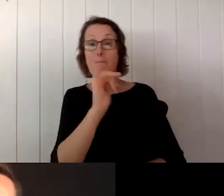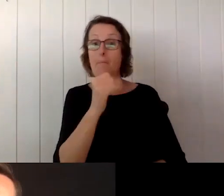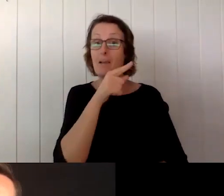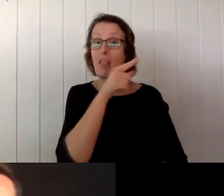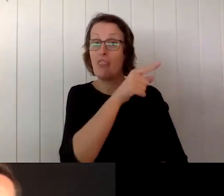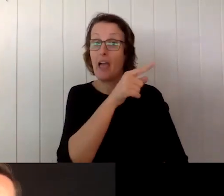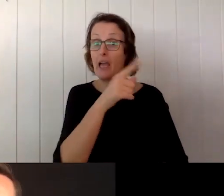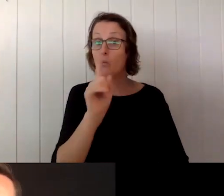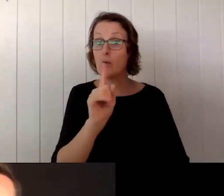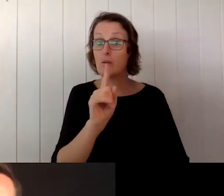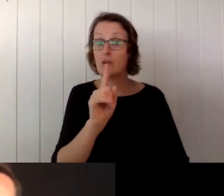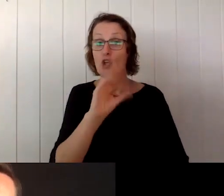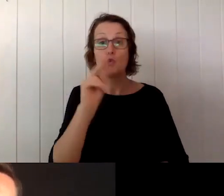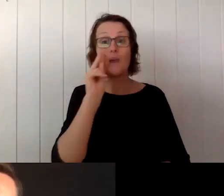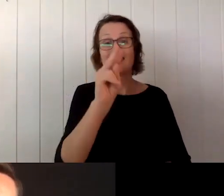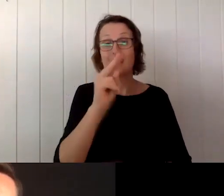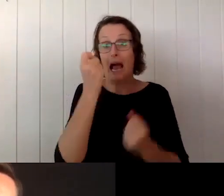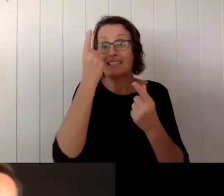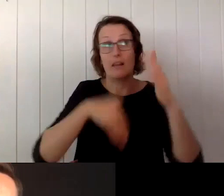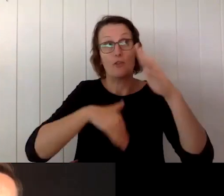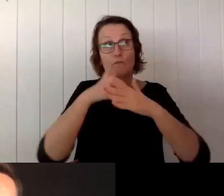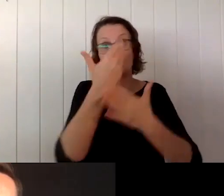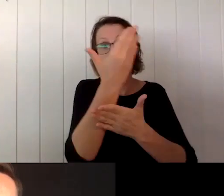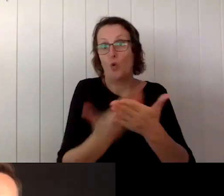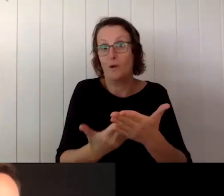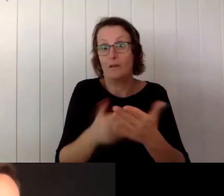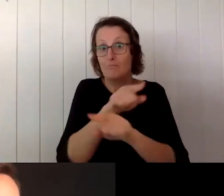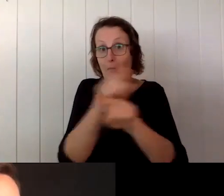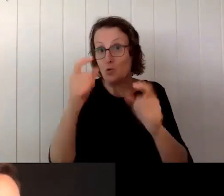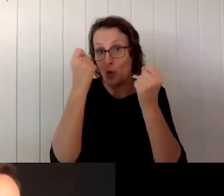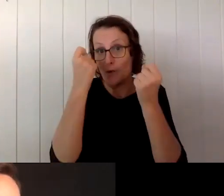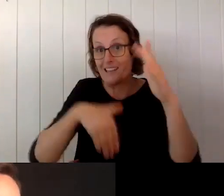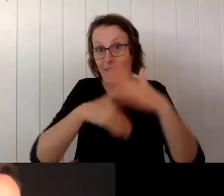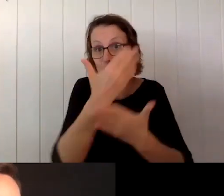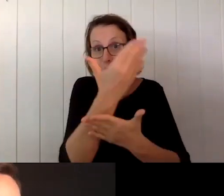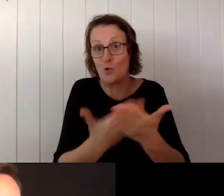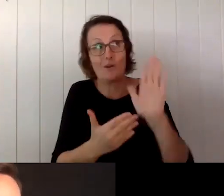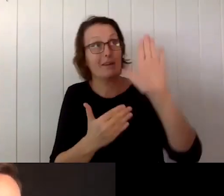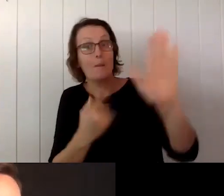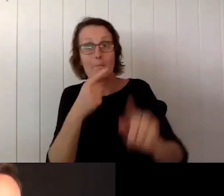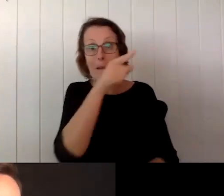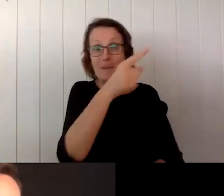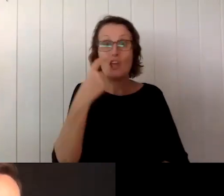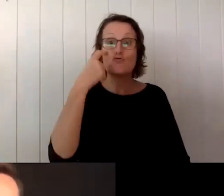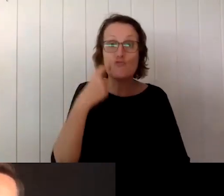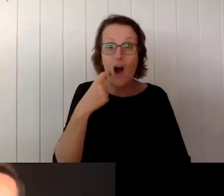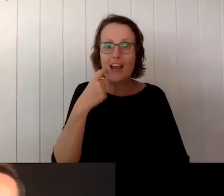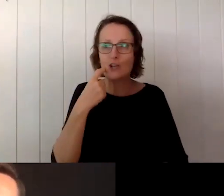don't see the full picture. You're not necessarily privy to all that information, and maybe they're trying to protect everyone from